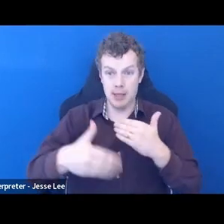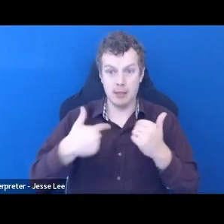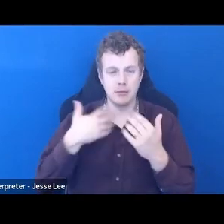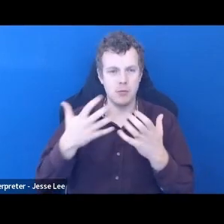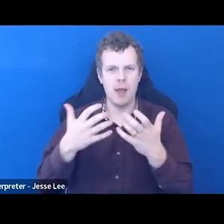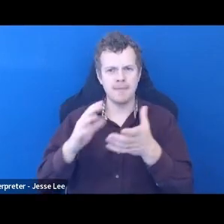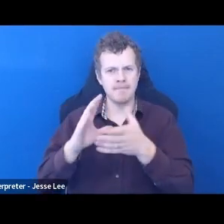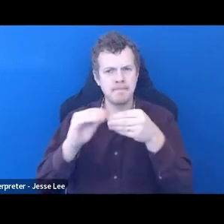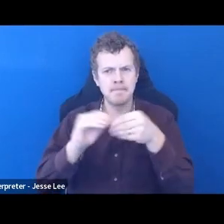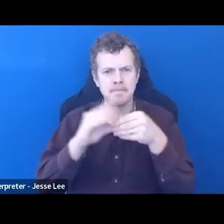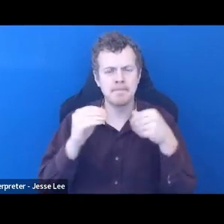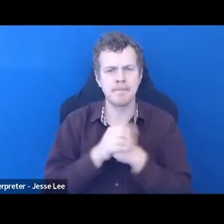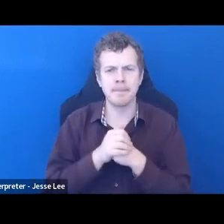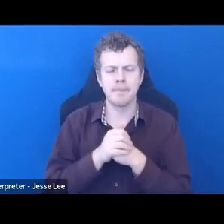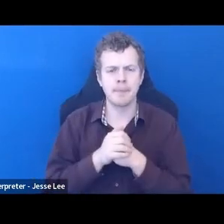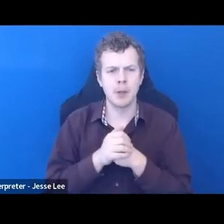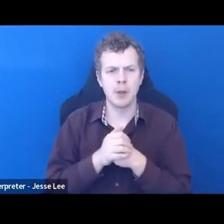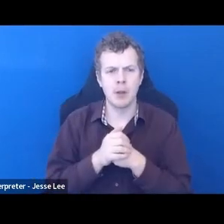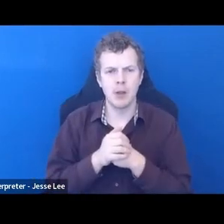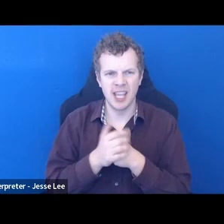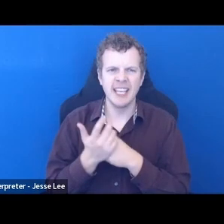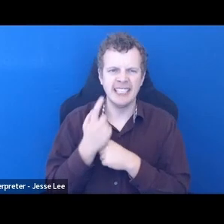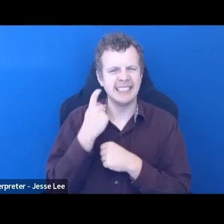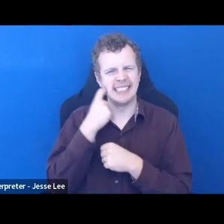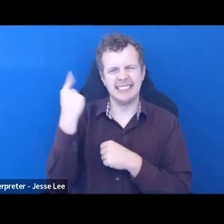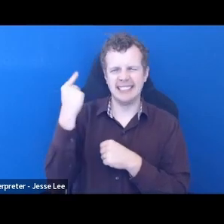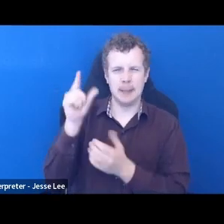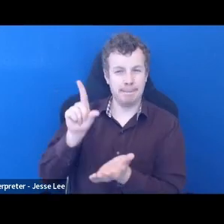into it was also published last year from a group in Australia.